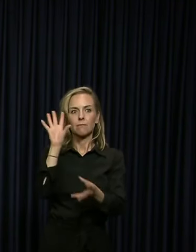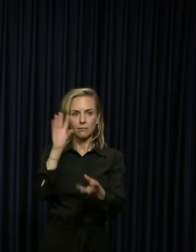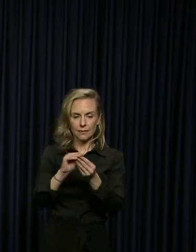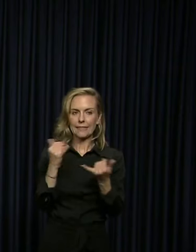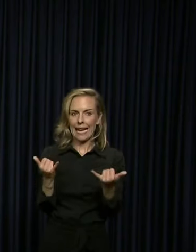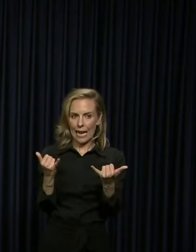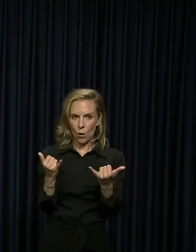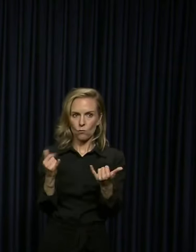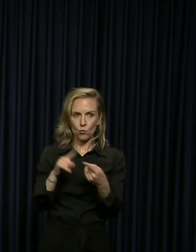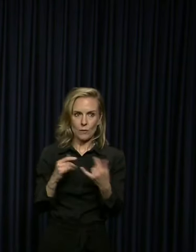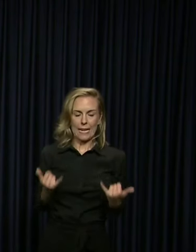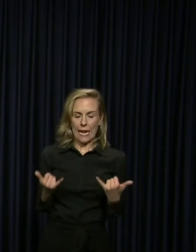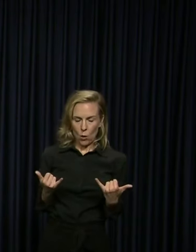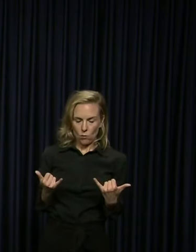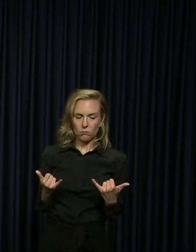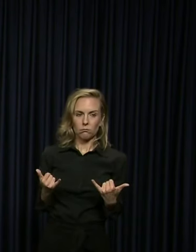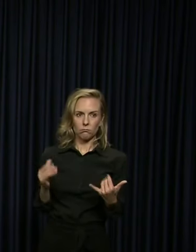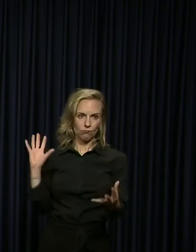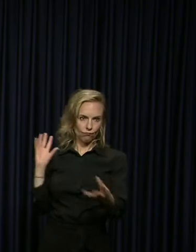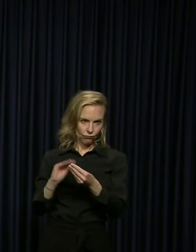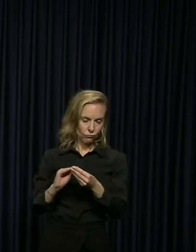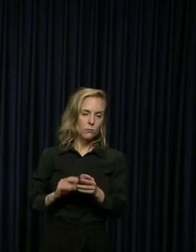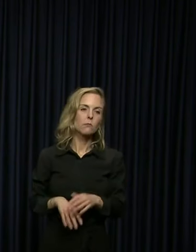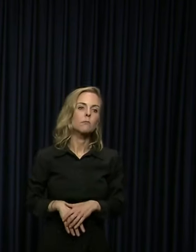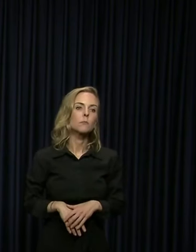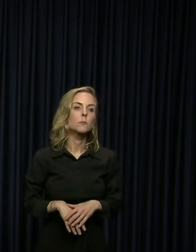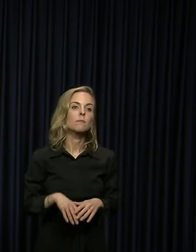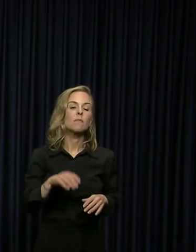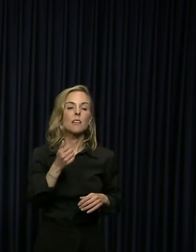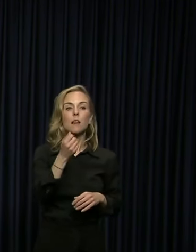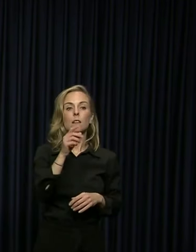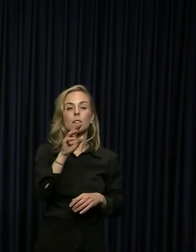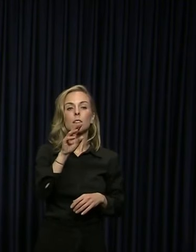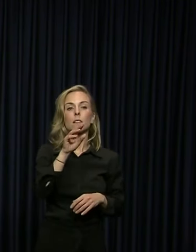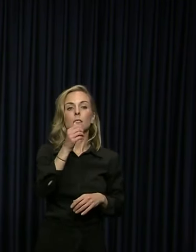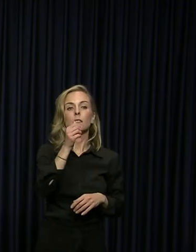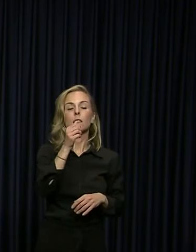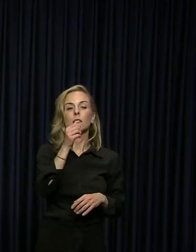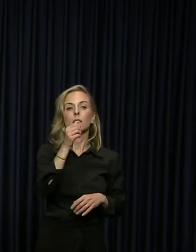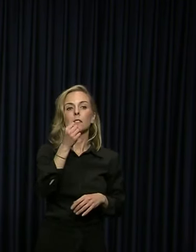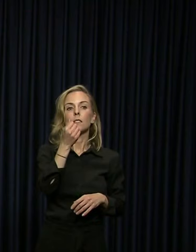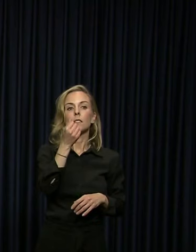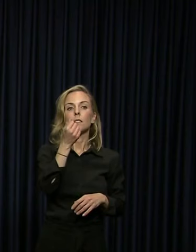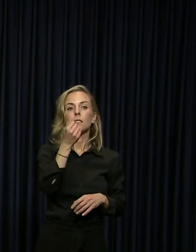JEFFERSON, FIVE IN HOPKINS, FIVE